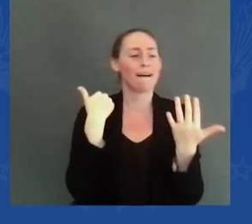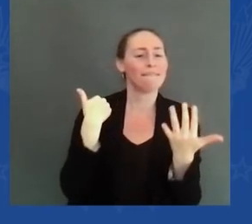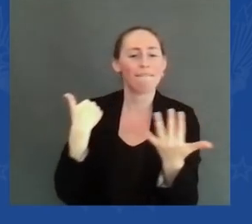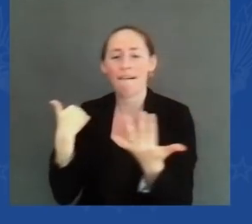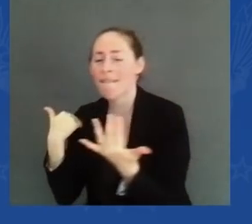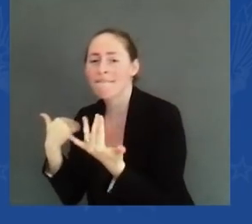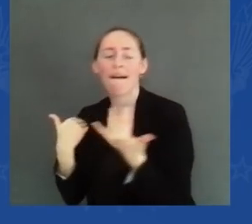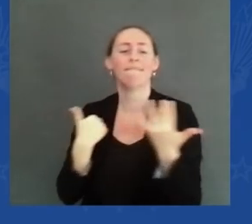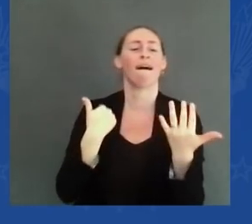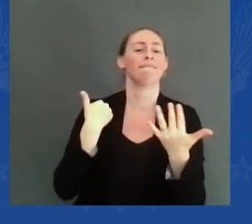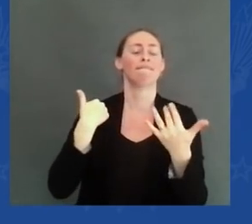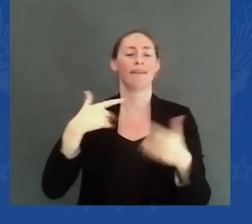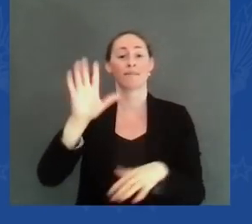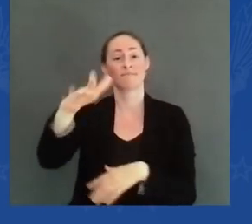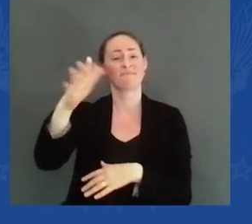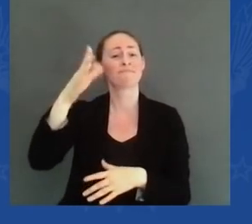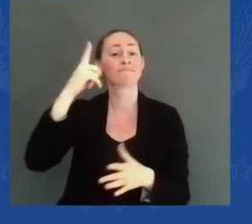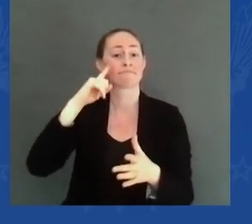We have LL Cool J, calm down.